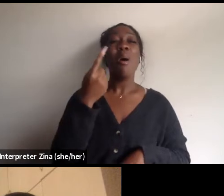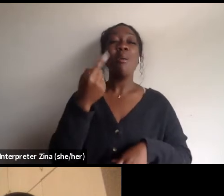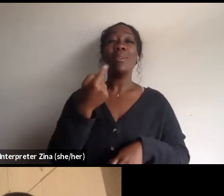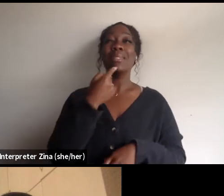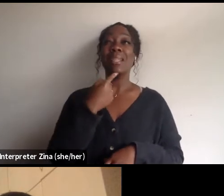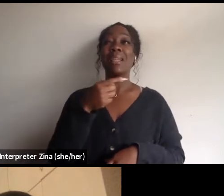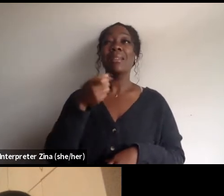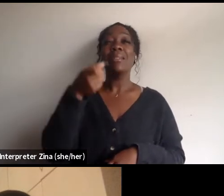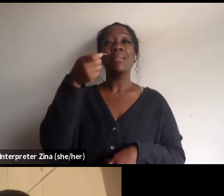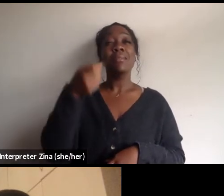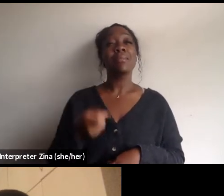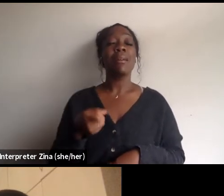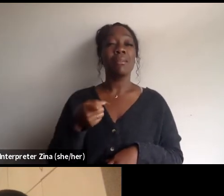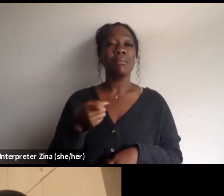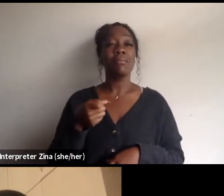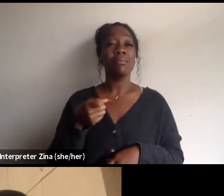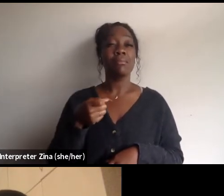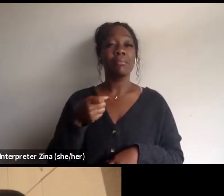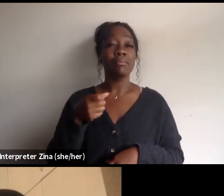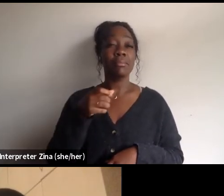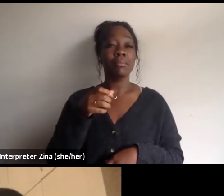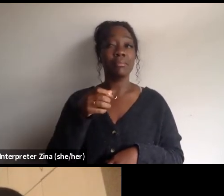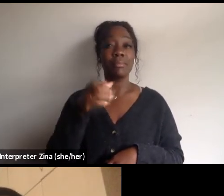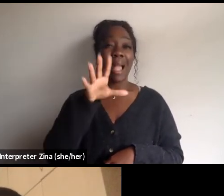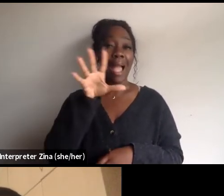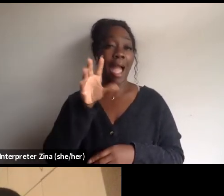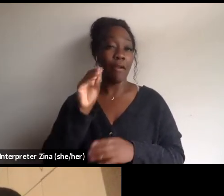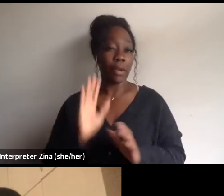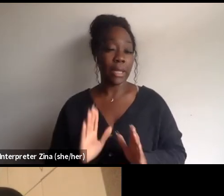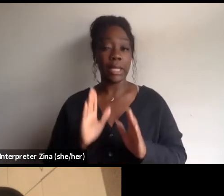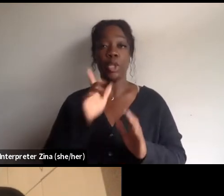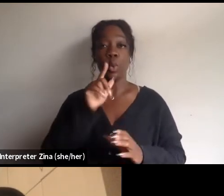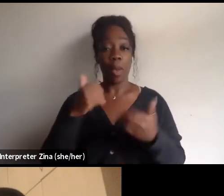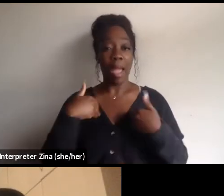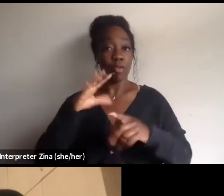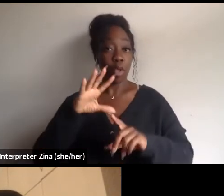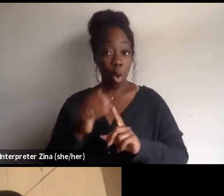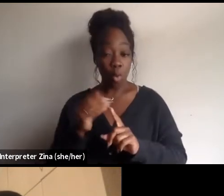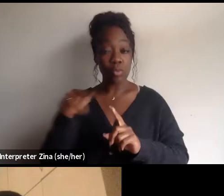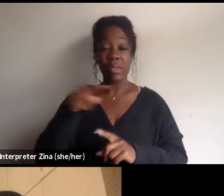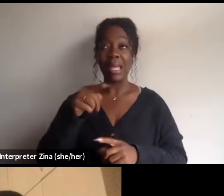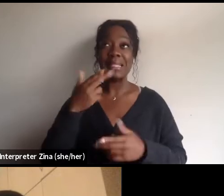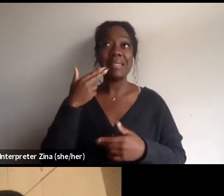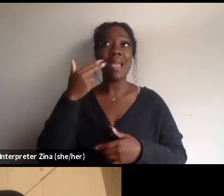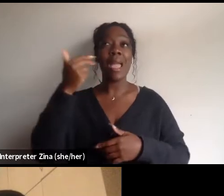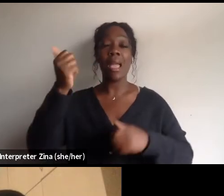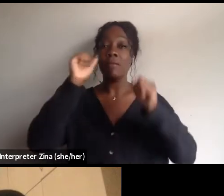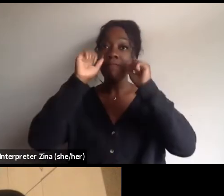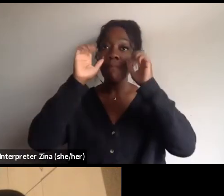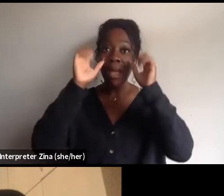'cause South African singing is amazing. I've never hear anyone saying badly, you know but the thing is I think you have to have something